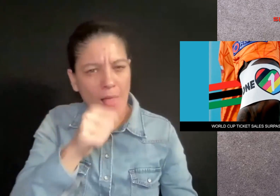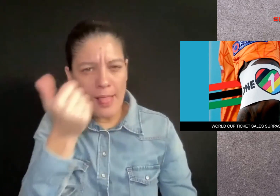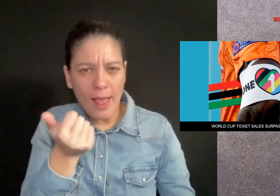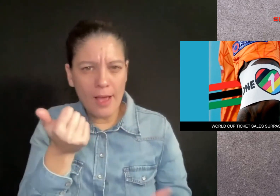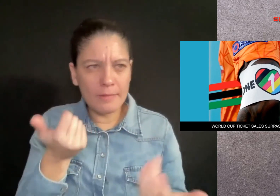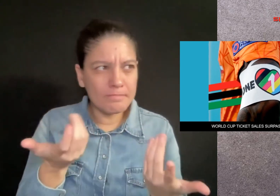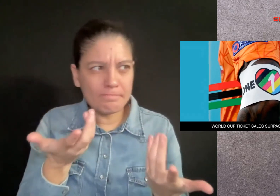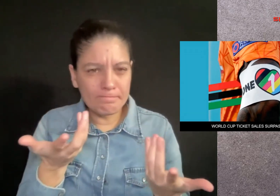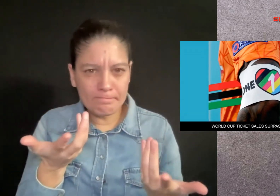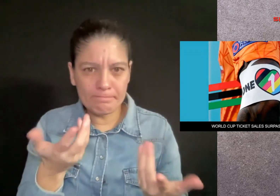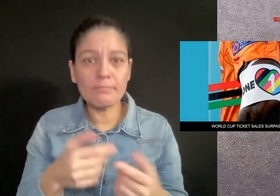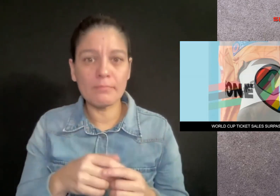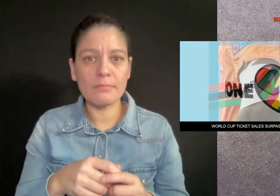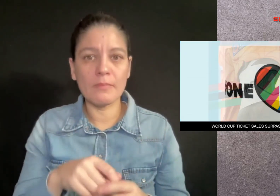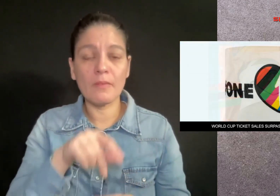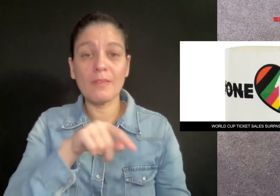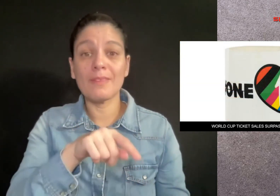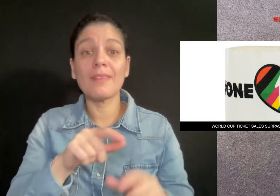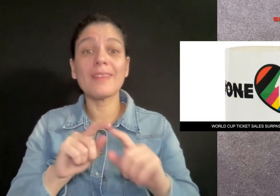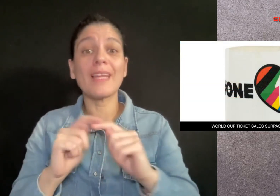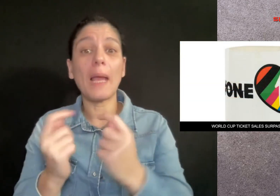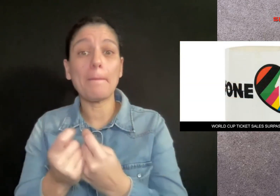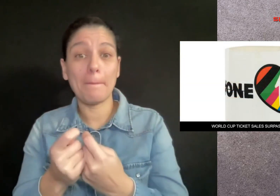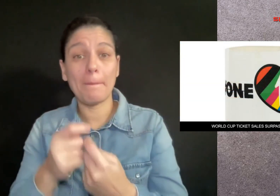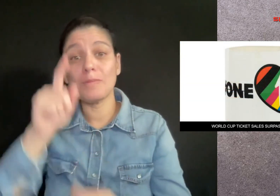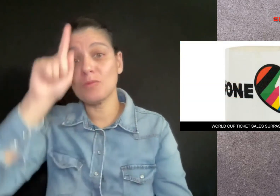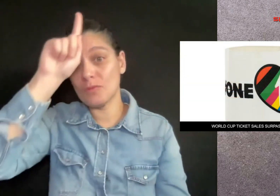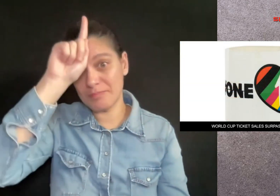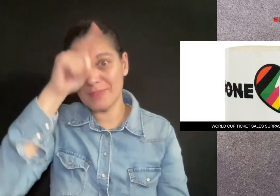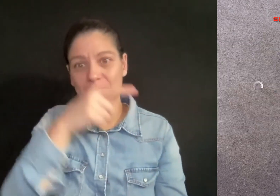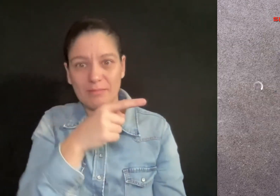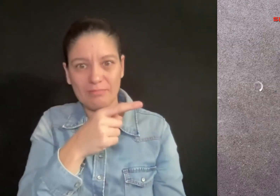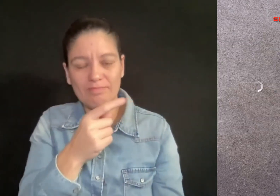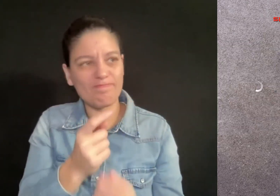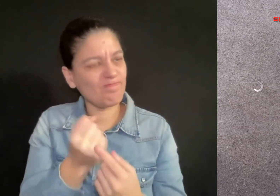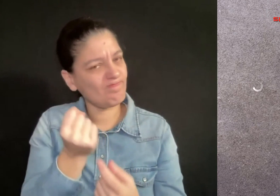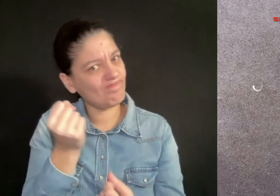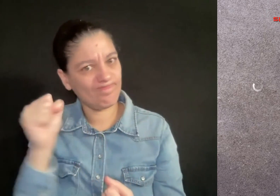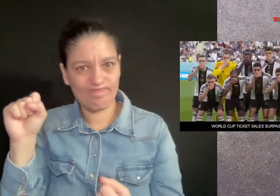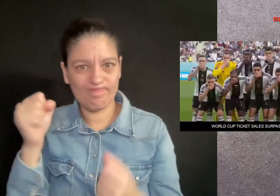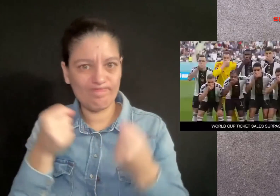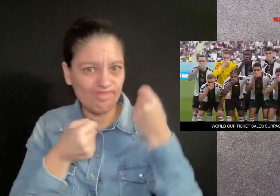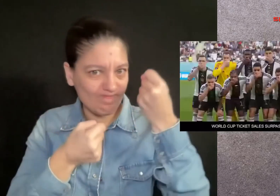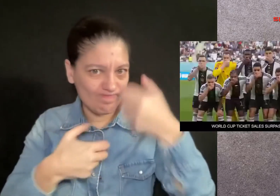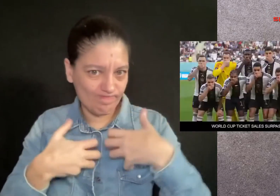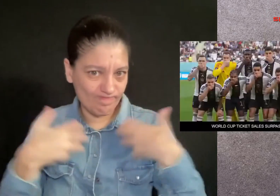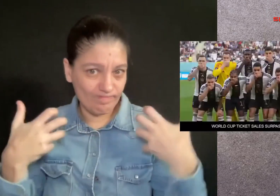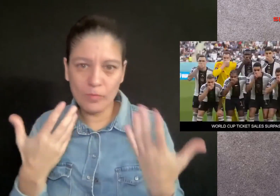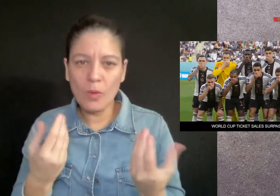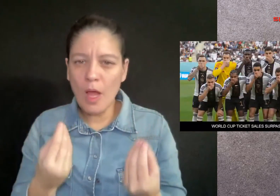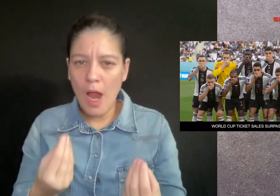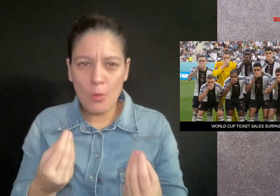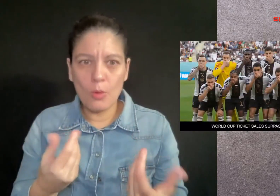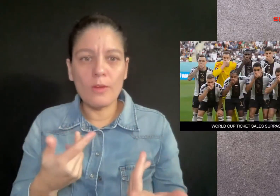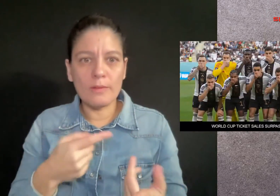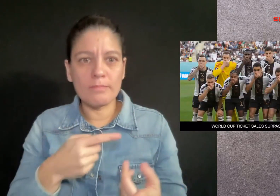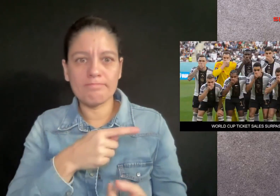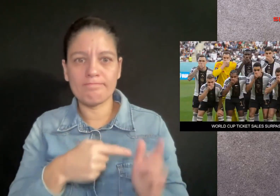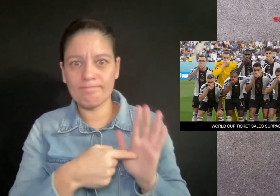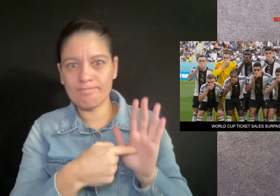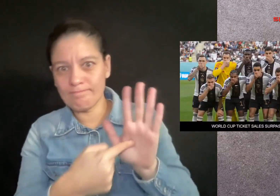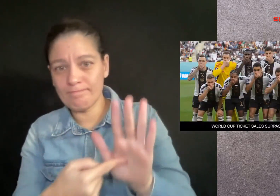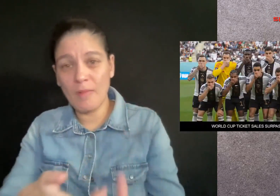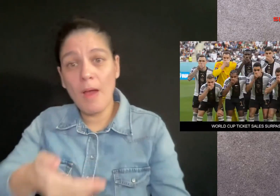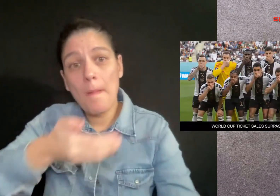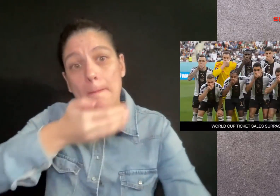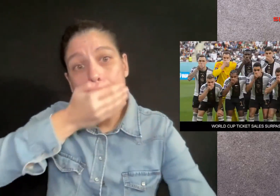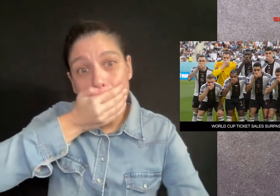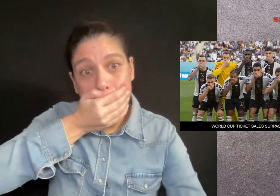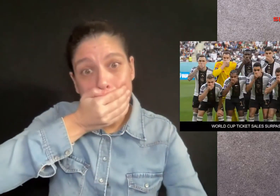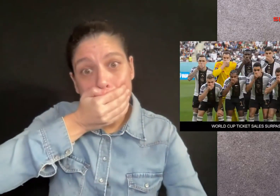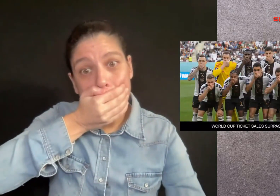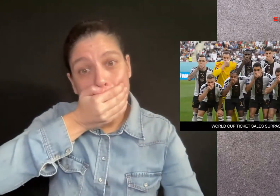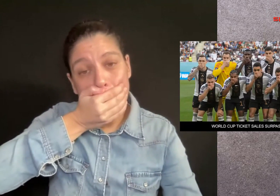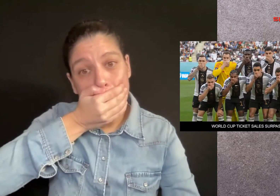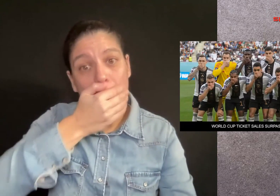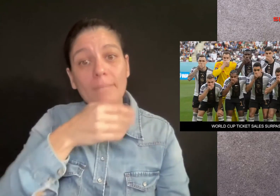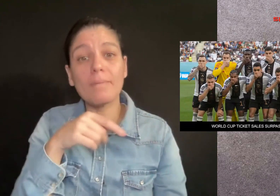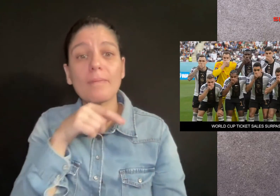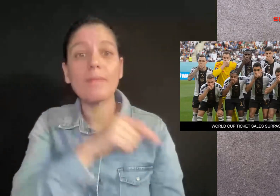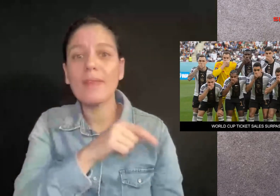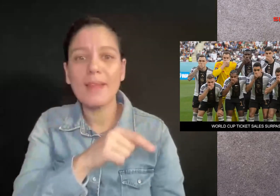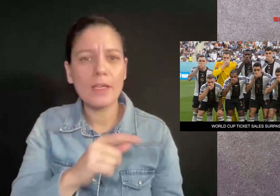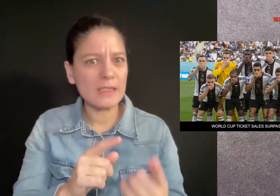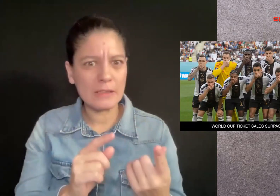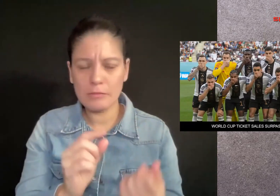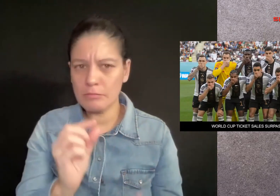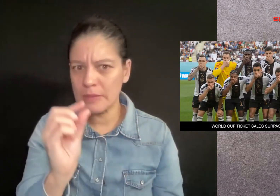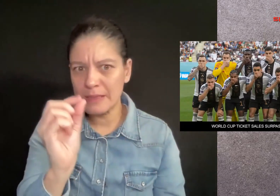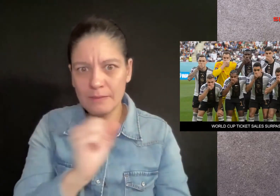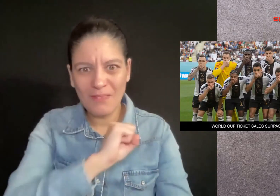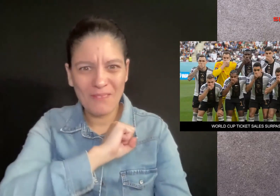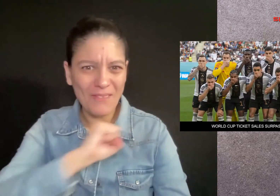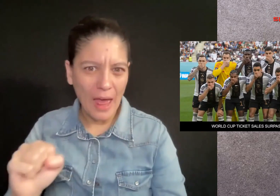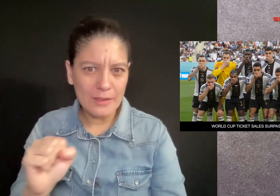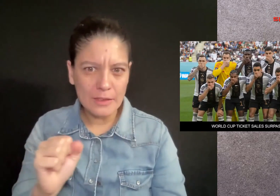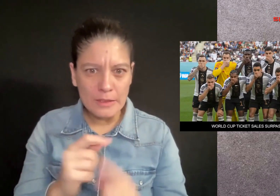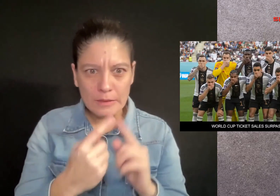way to demonstrate Germany's players protested by putting their hands over their mouths the